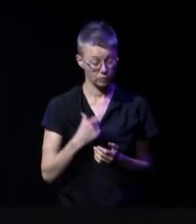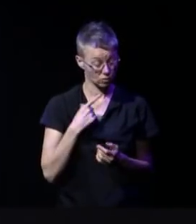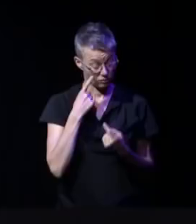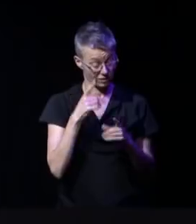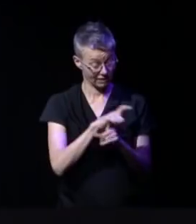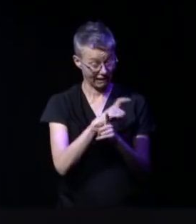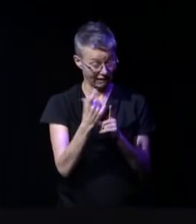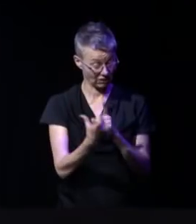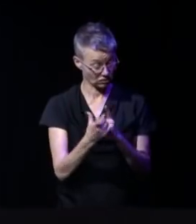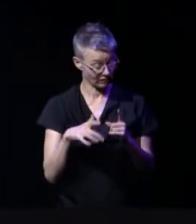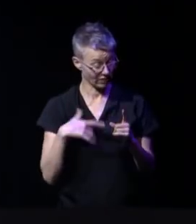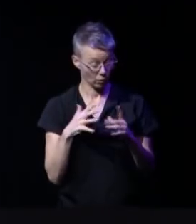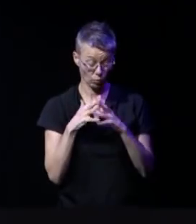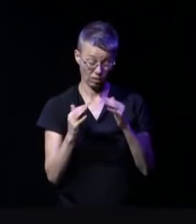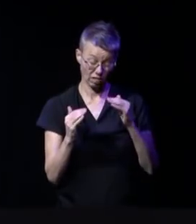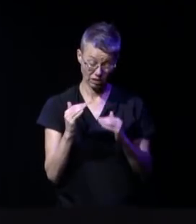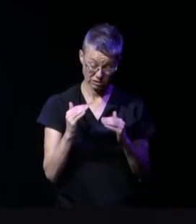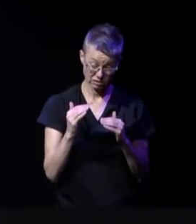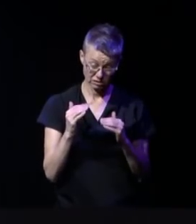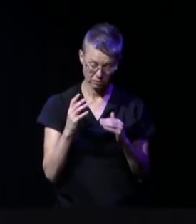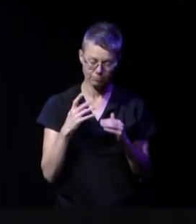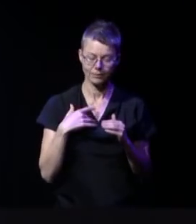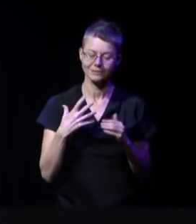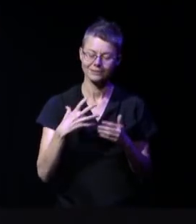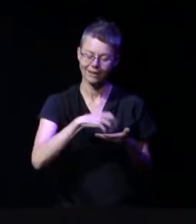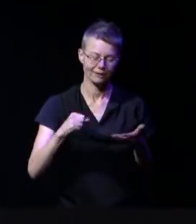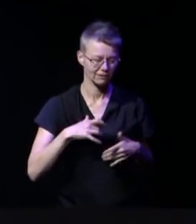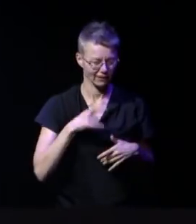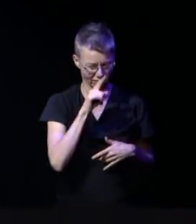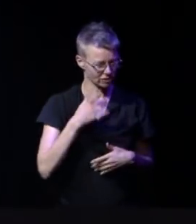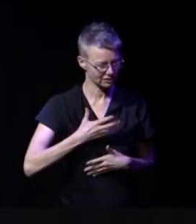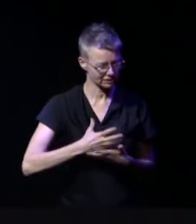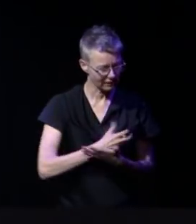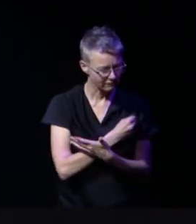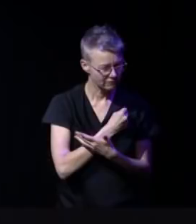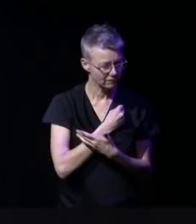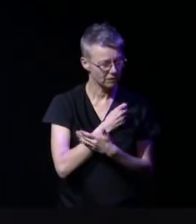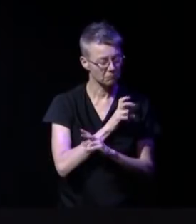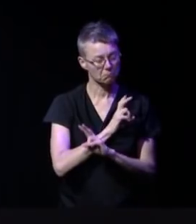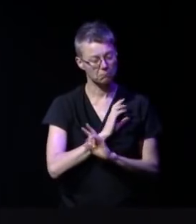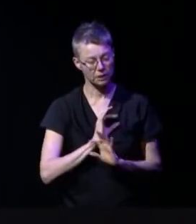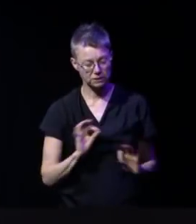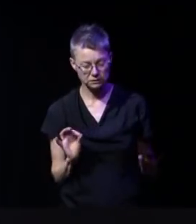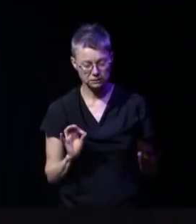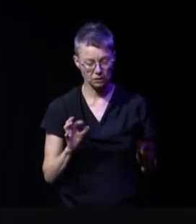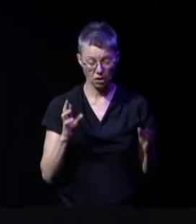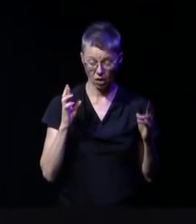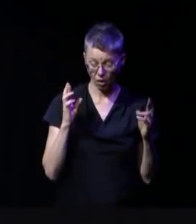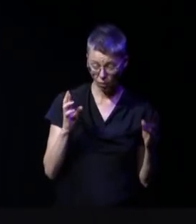that devalues us; the feeling of safety, of peace, of hope, of self-acceptance?